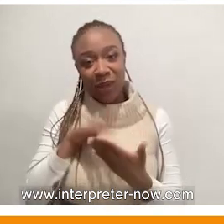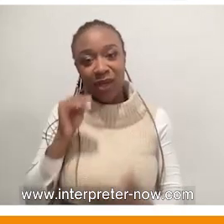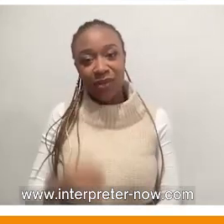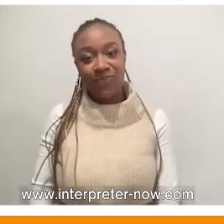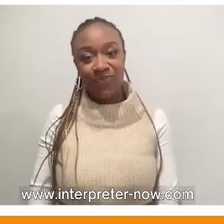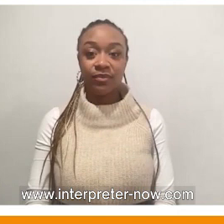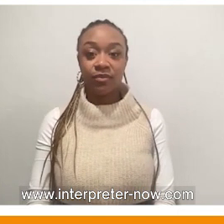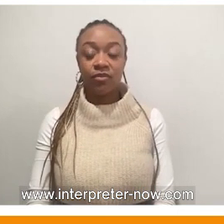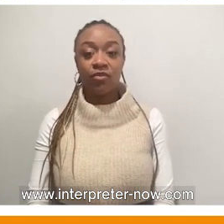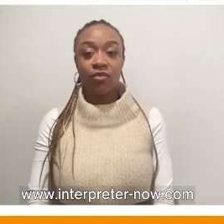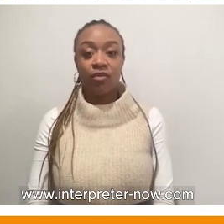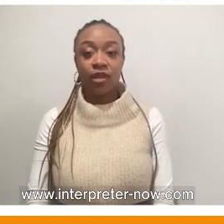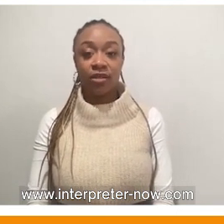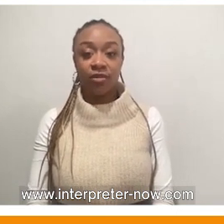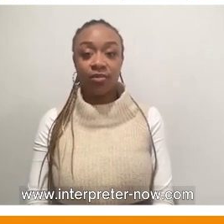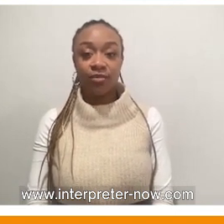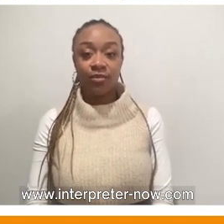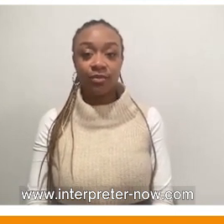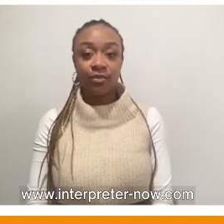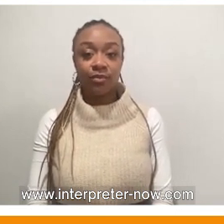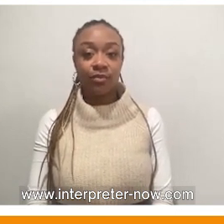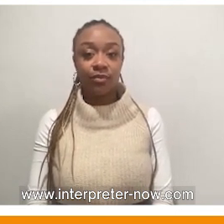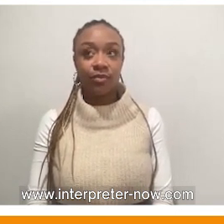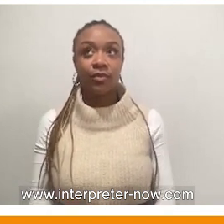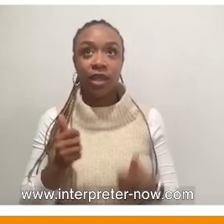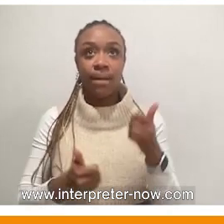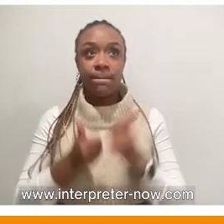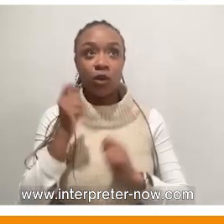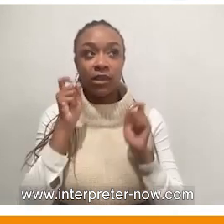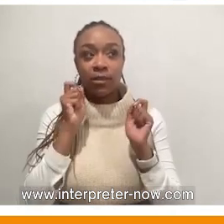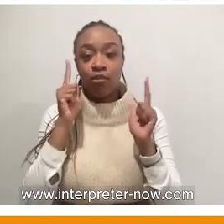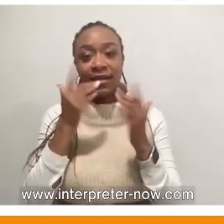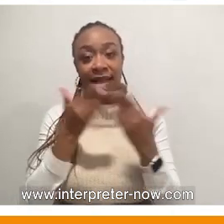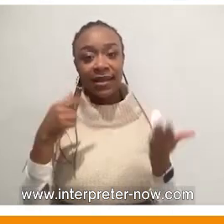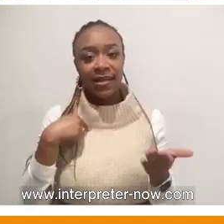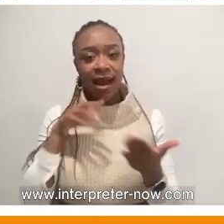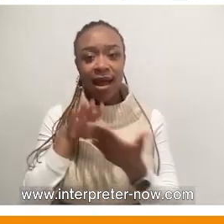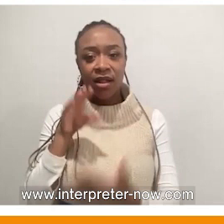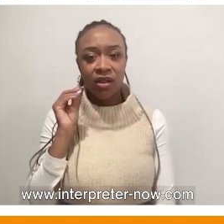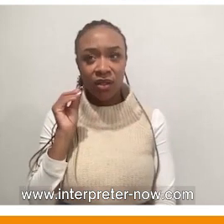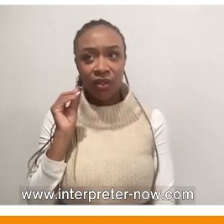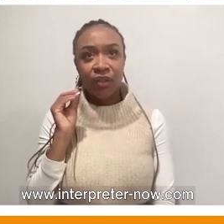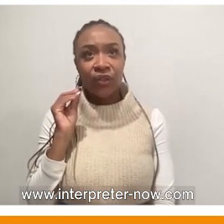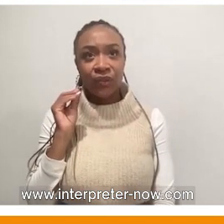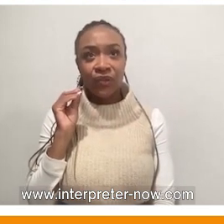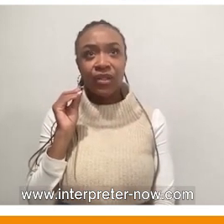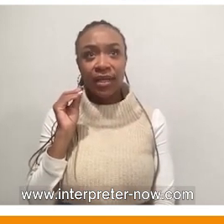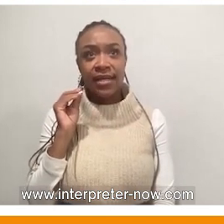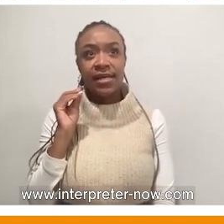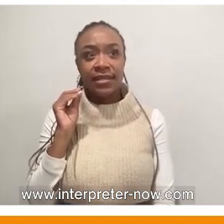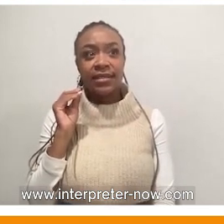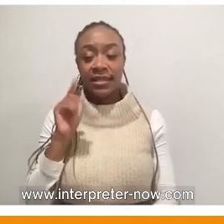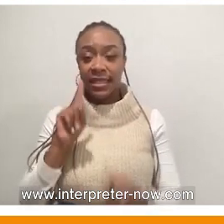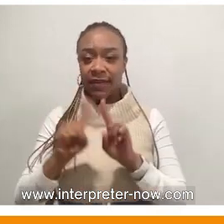The most surprising thing that I've learned is the differences in what we hide.